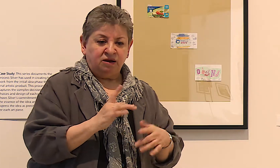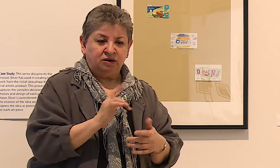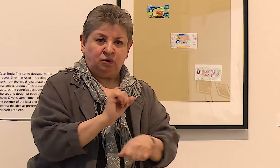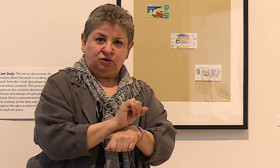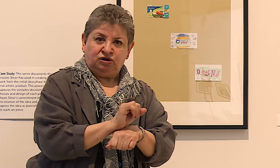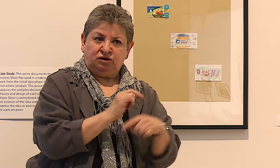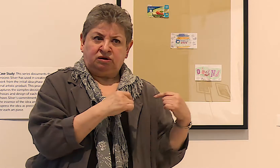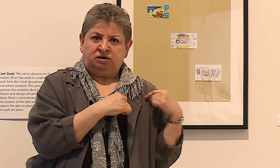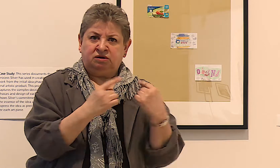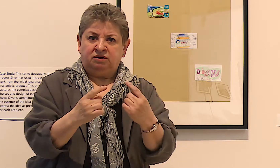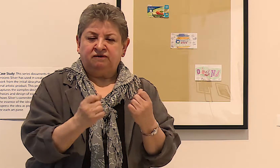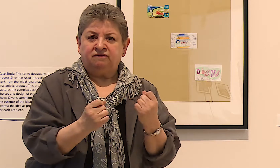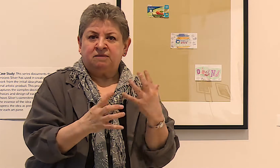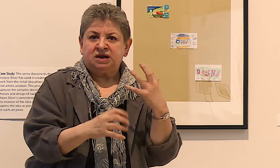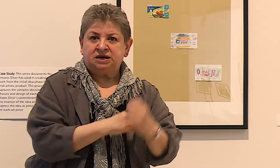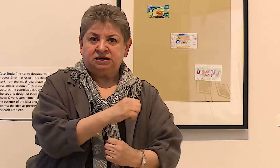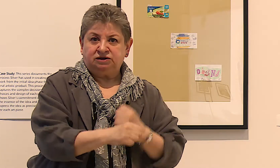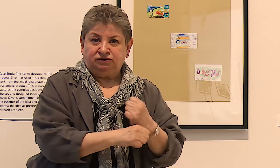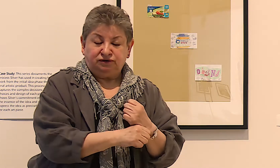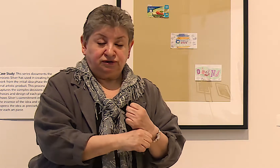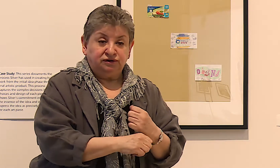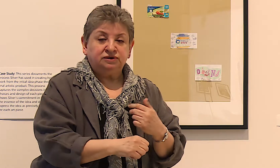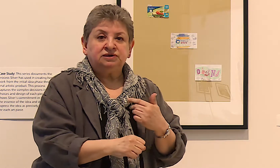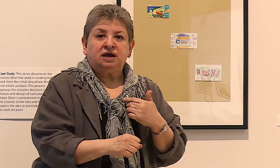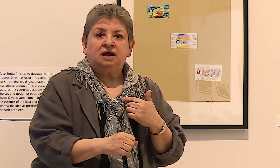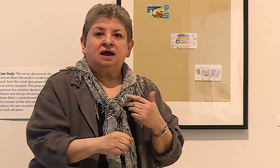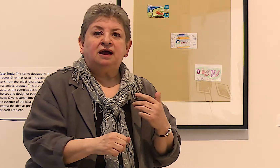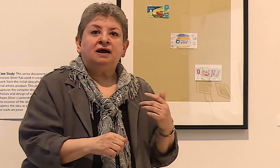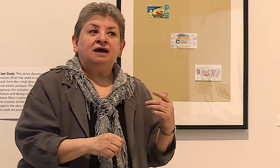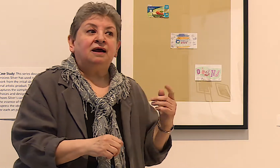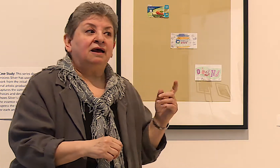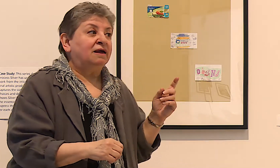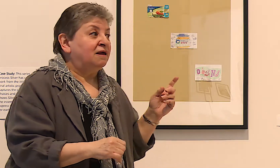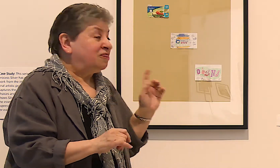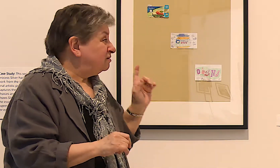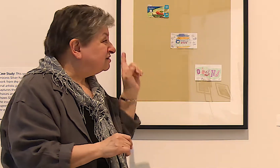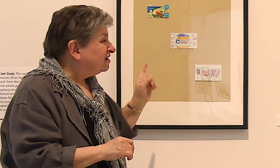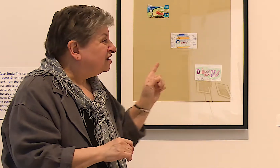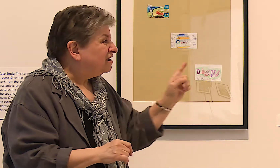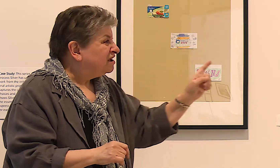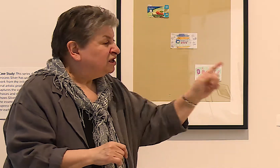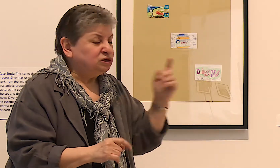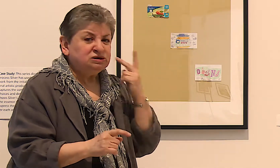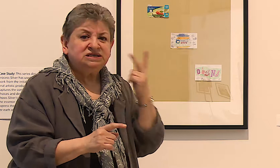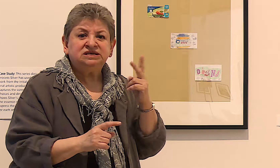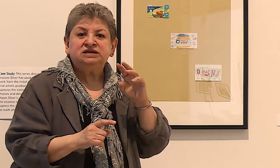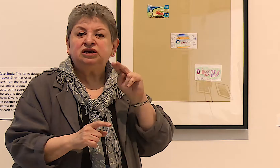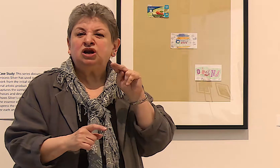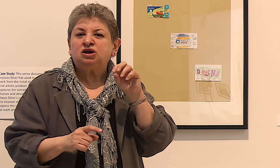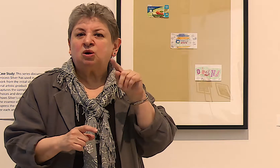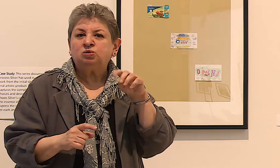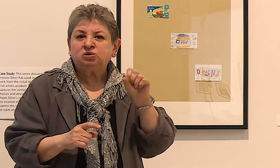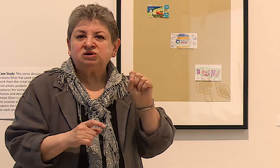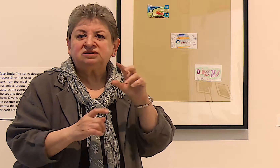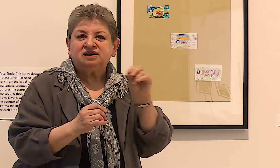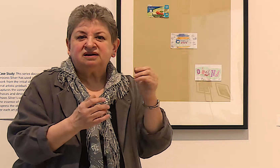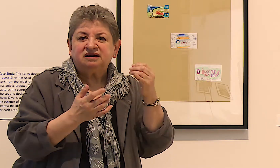of my artistic process over my career. You can see here, there are lots of different notes